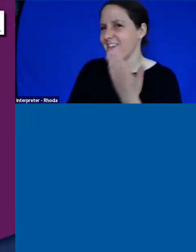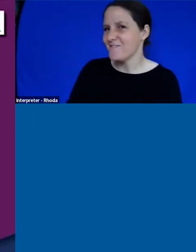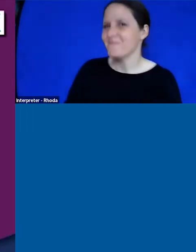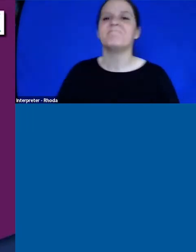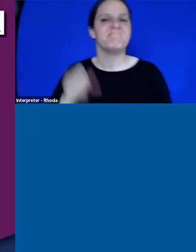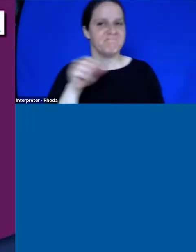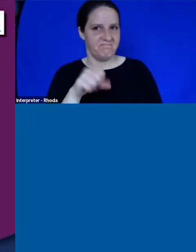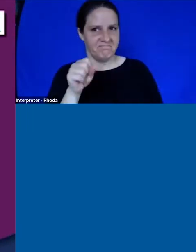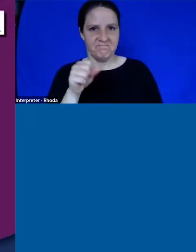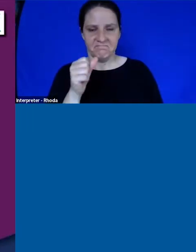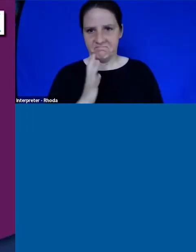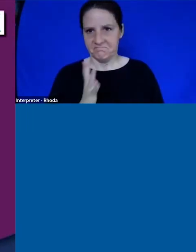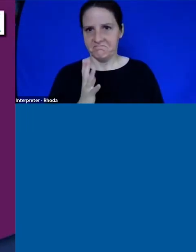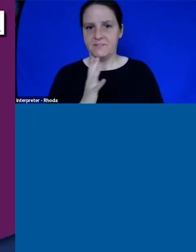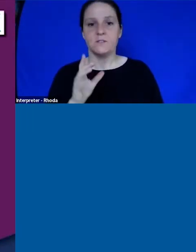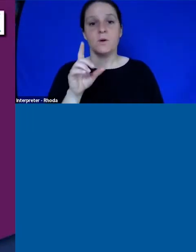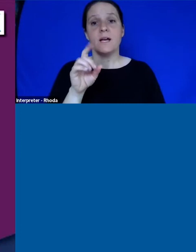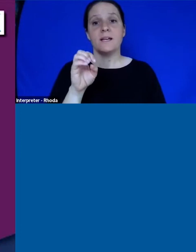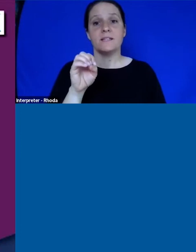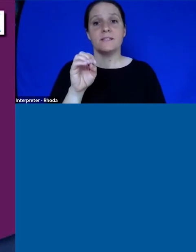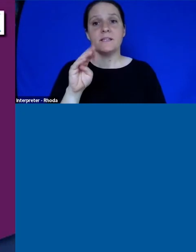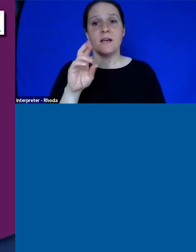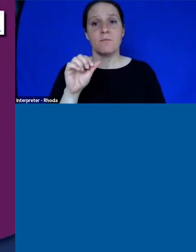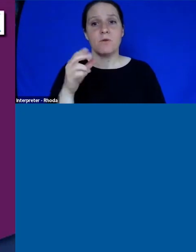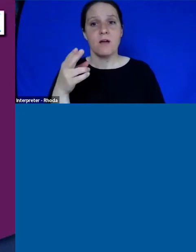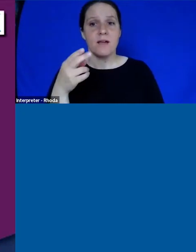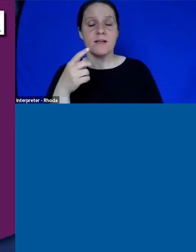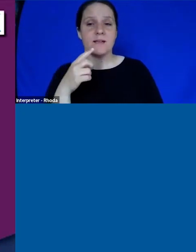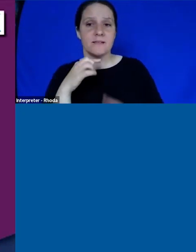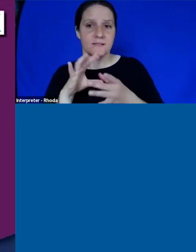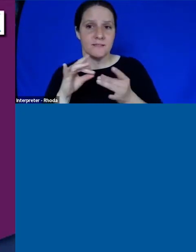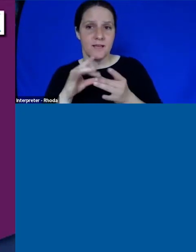And so Deborah says that as a woman with hearing loss,